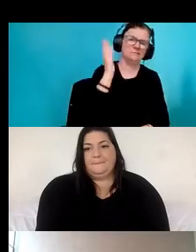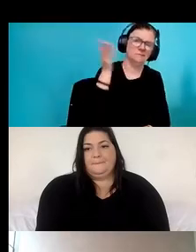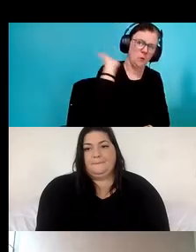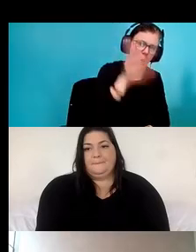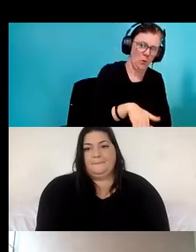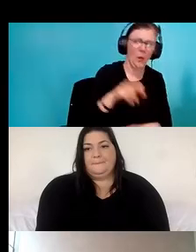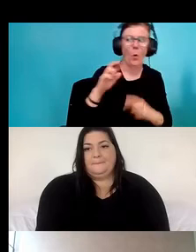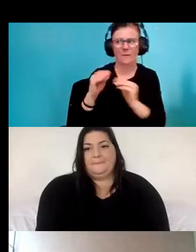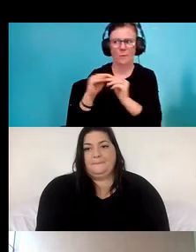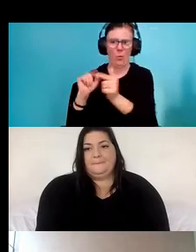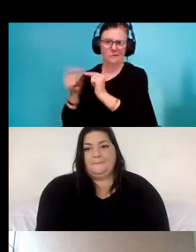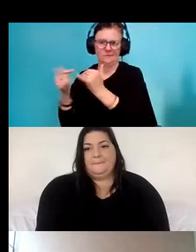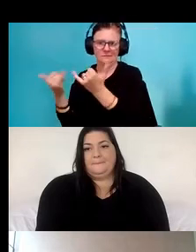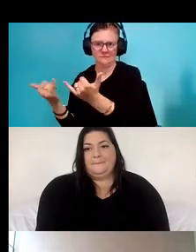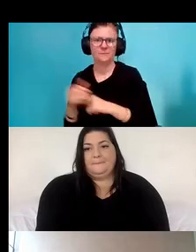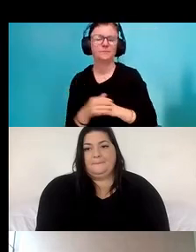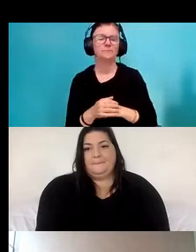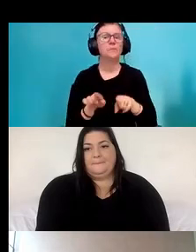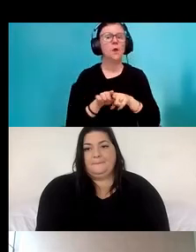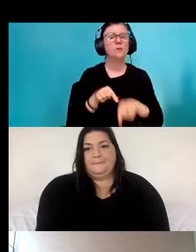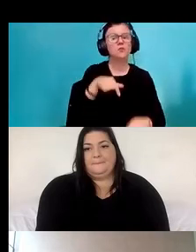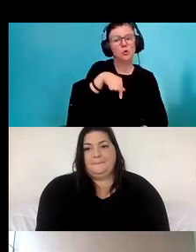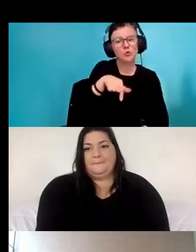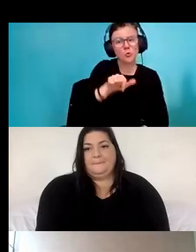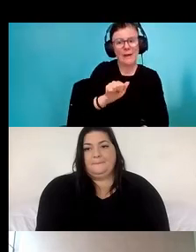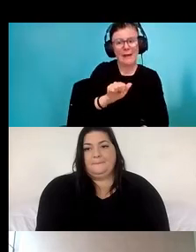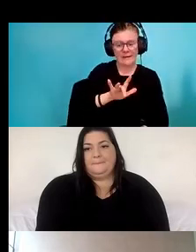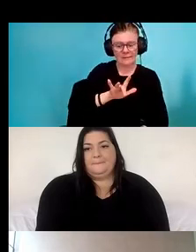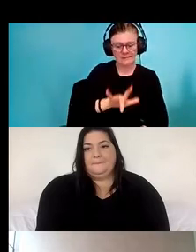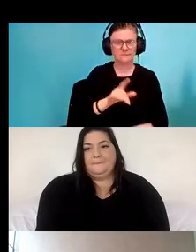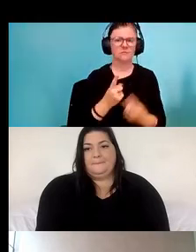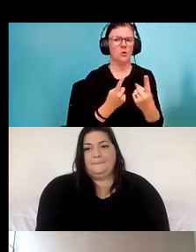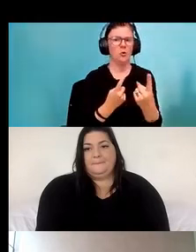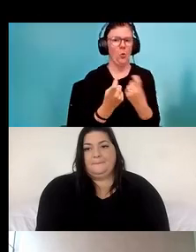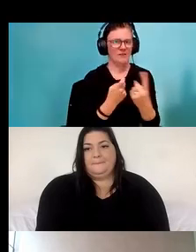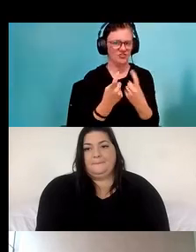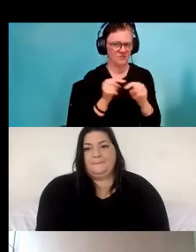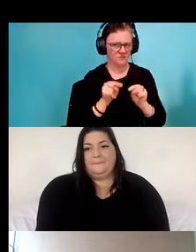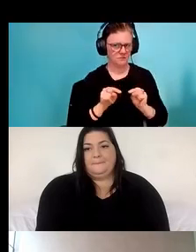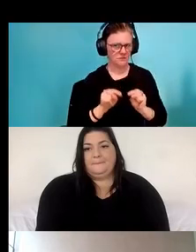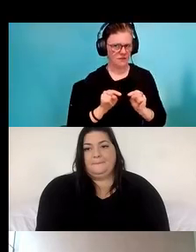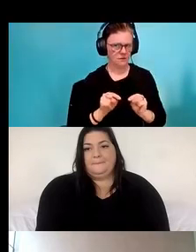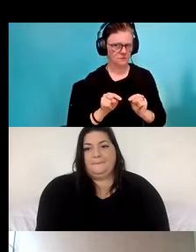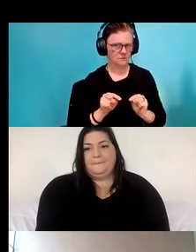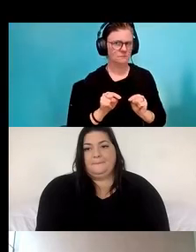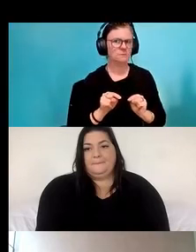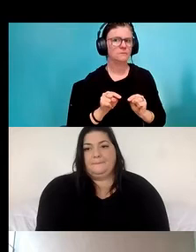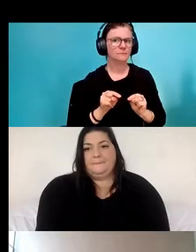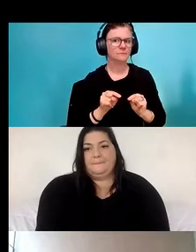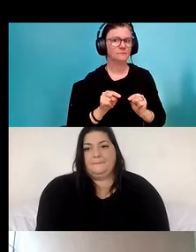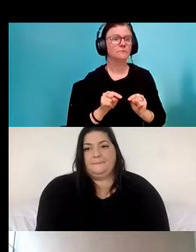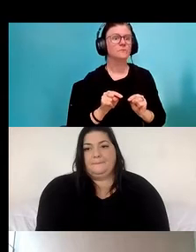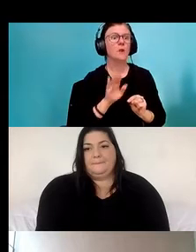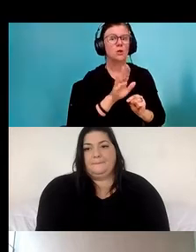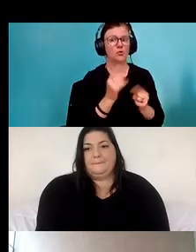There is also a Q&A feature to ask all of your questions. We will hold off on many of the questions